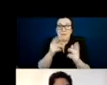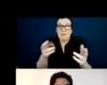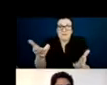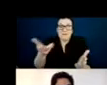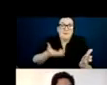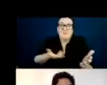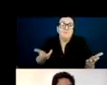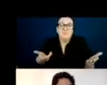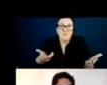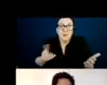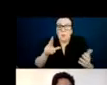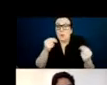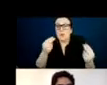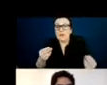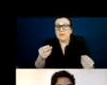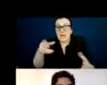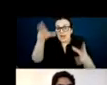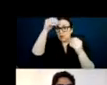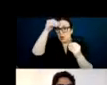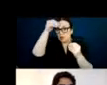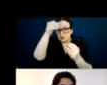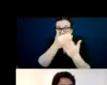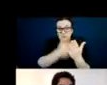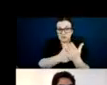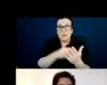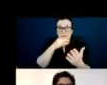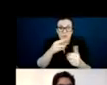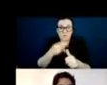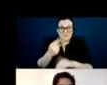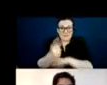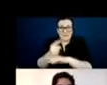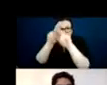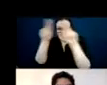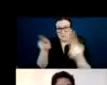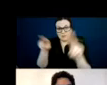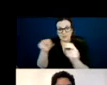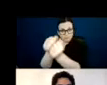acknowledged in legislation to advance and this is what is happening for example in Mexico, but